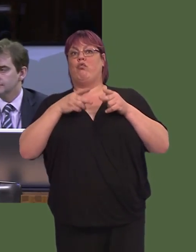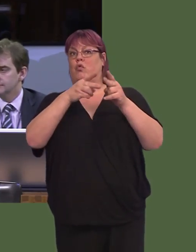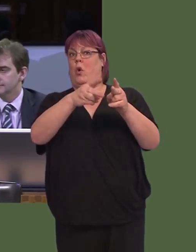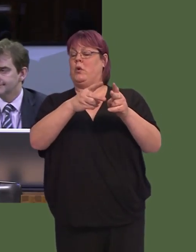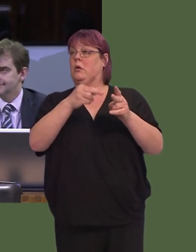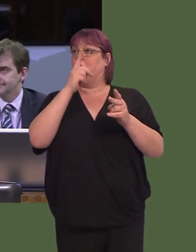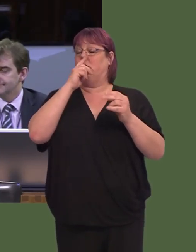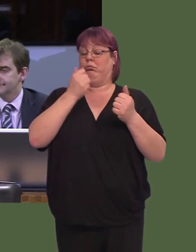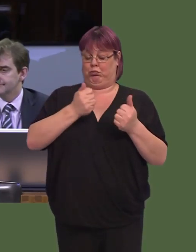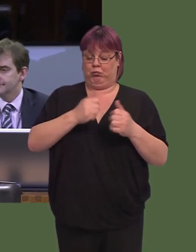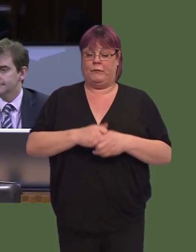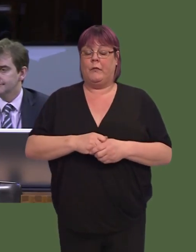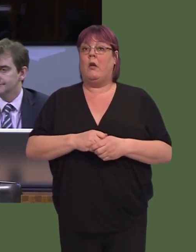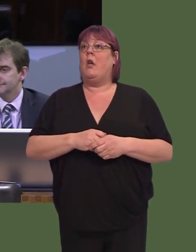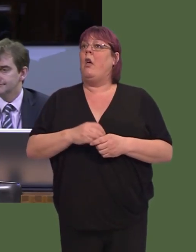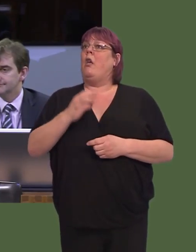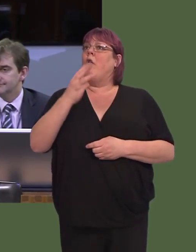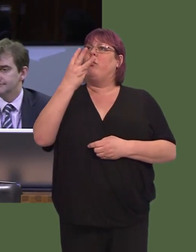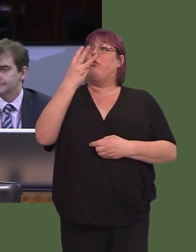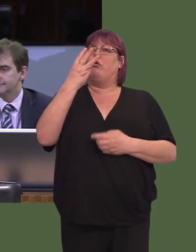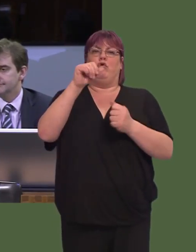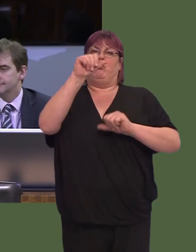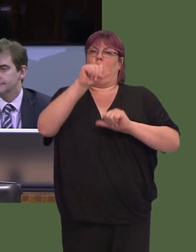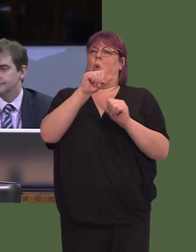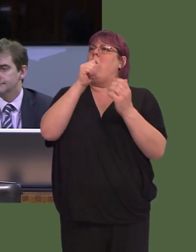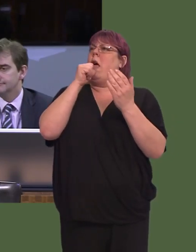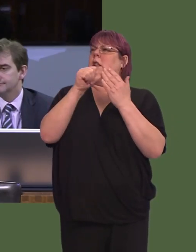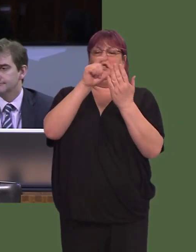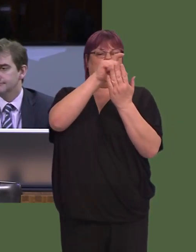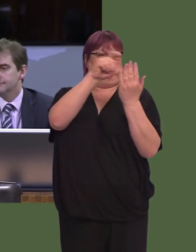In the letteróit's three paragraphs long, so it's not particularly longóit indicates